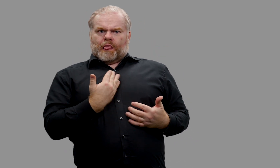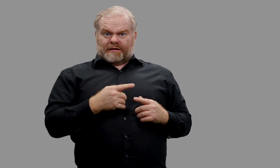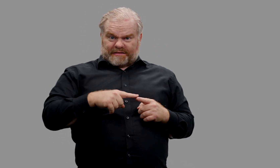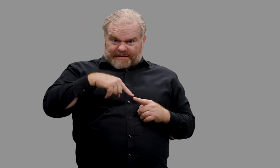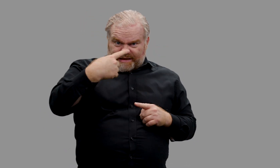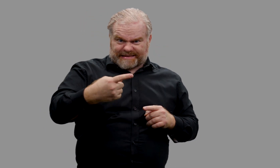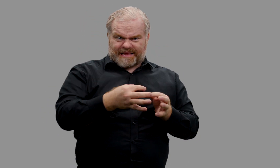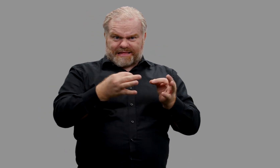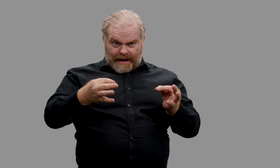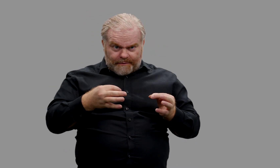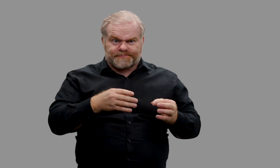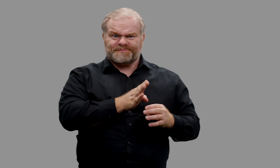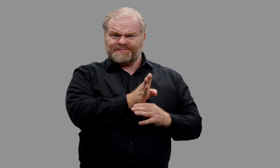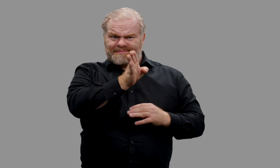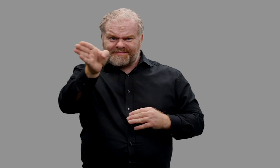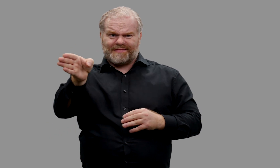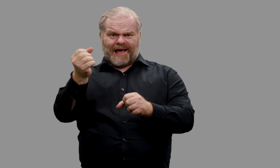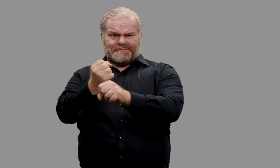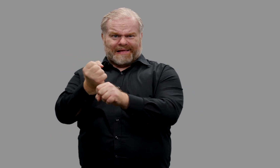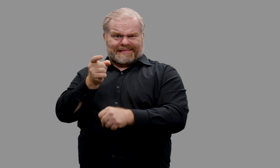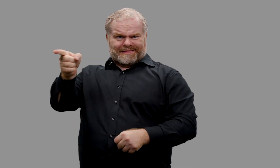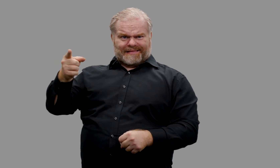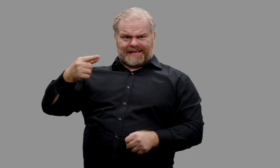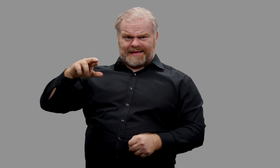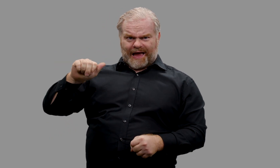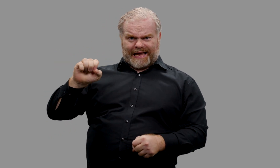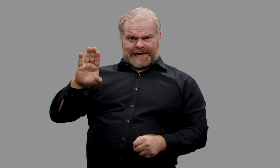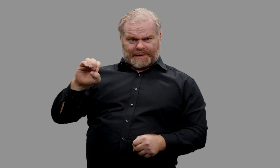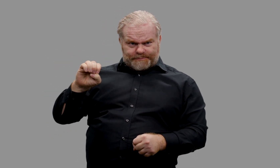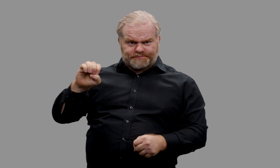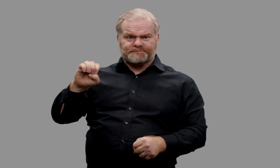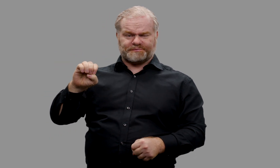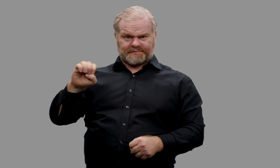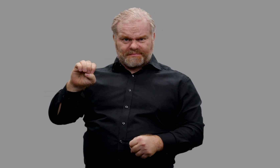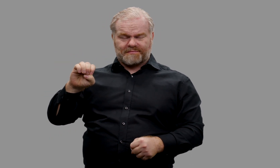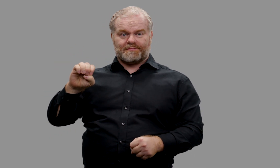about coming back to work at the pits the next day.